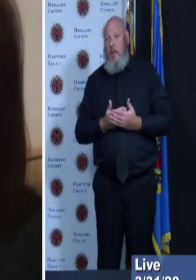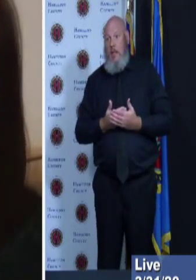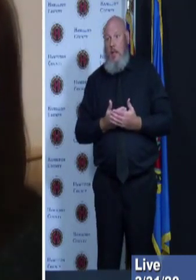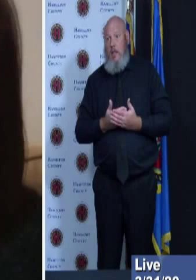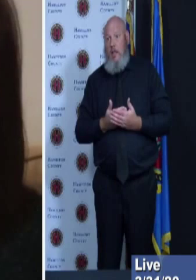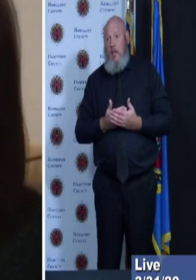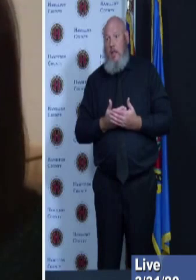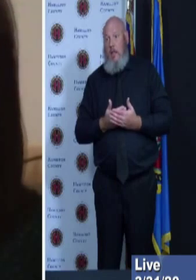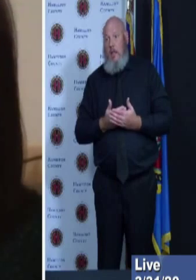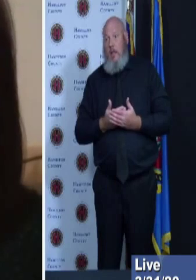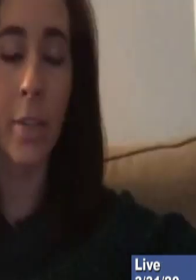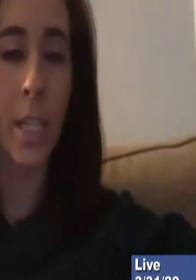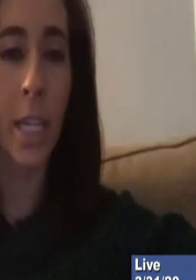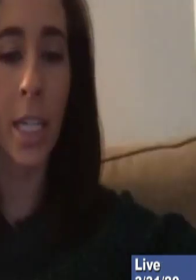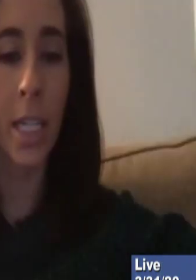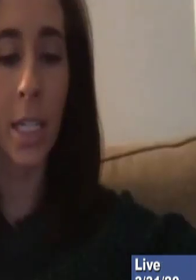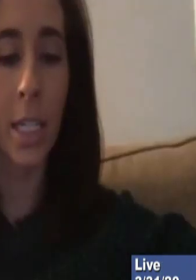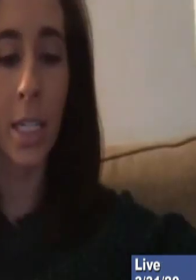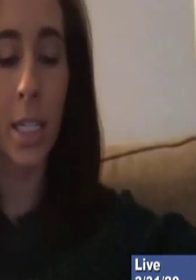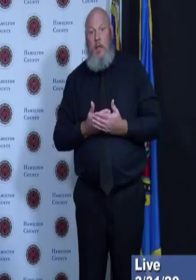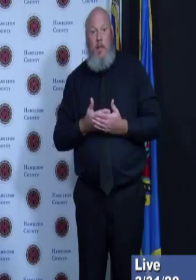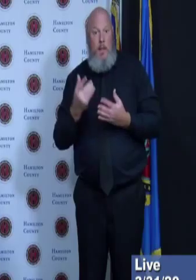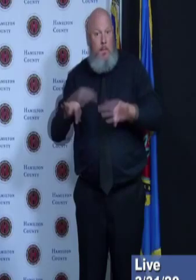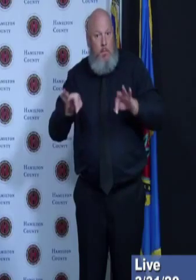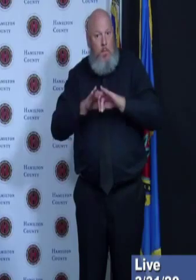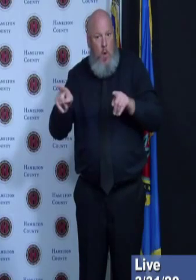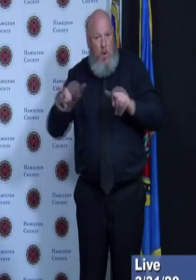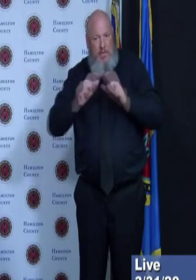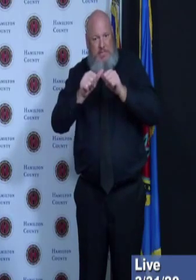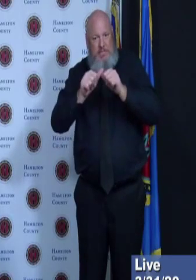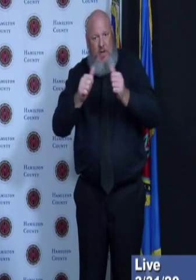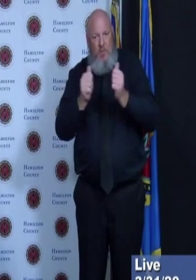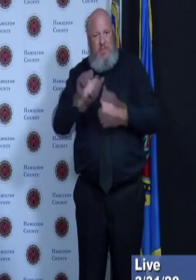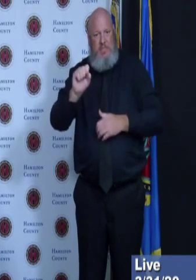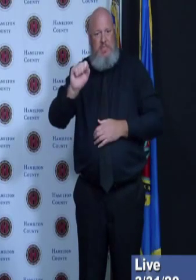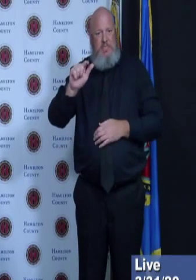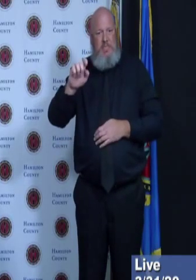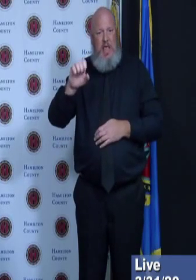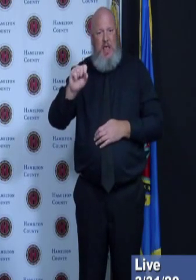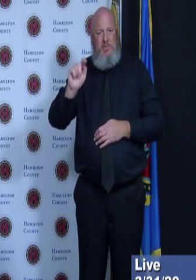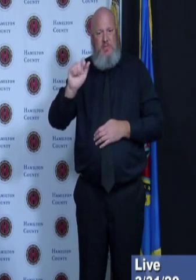that kind of play into everything the point of it was to have it remember its point